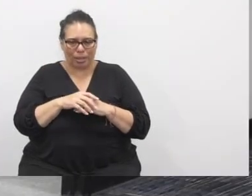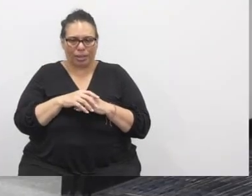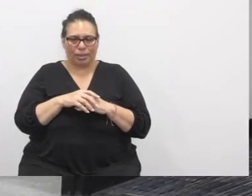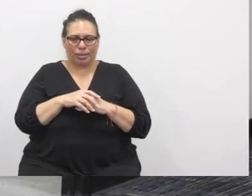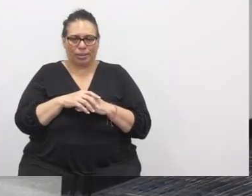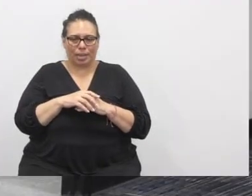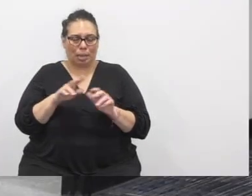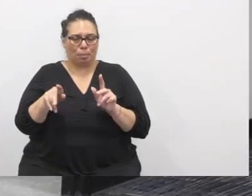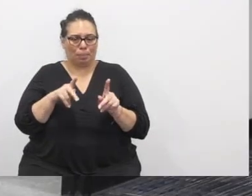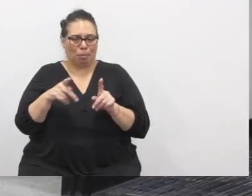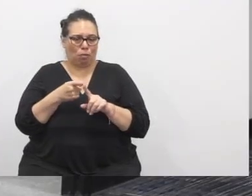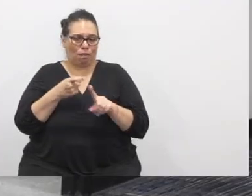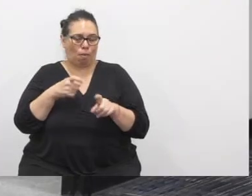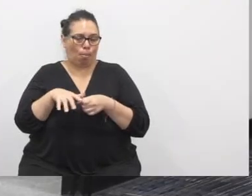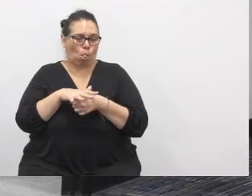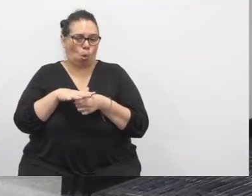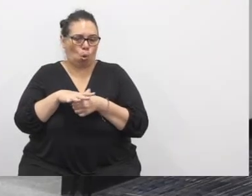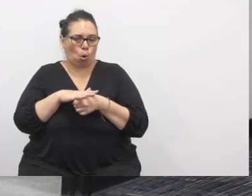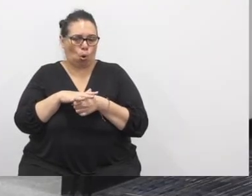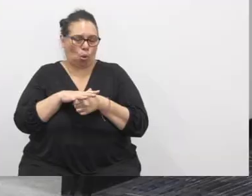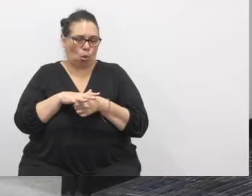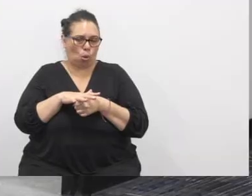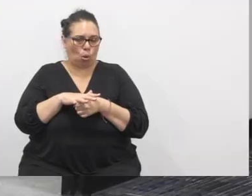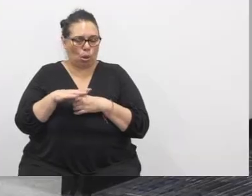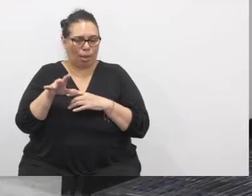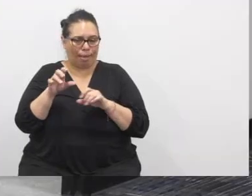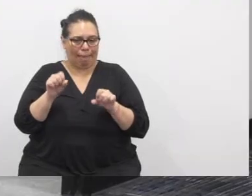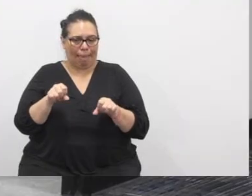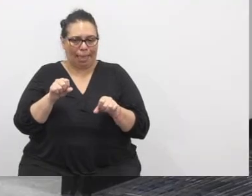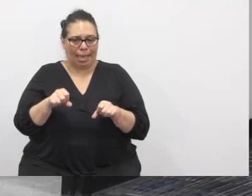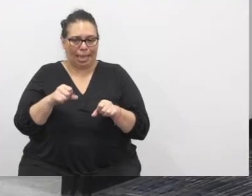people from the local area can come